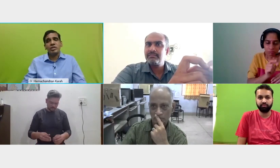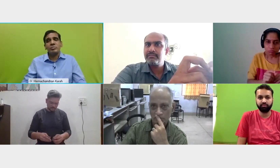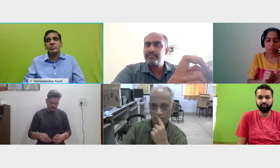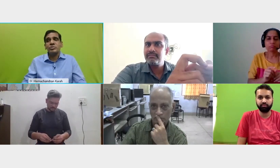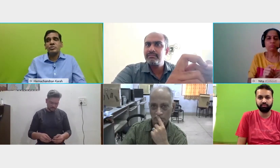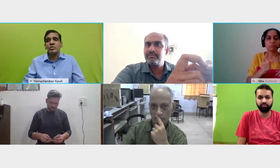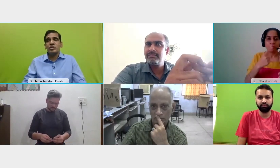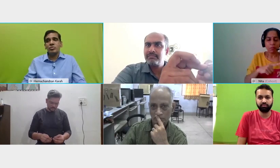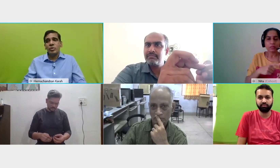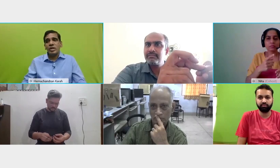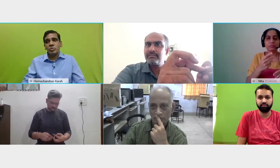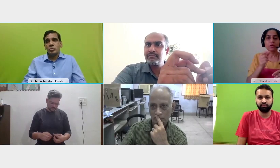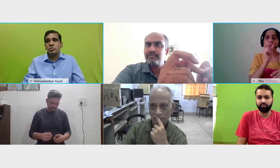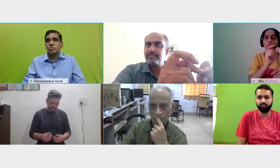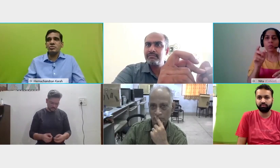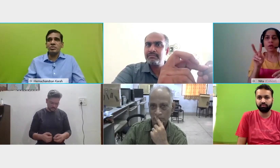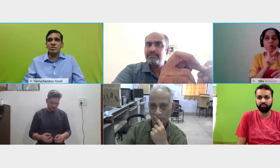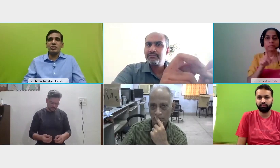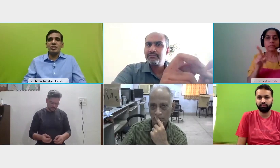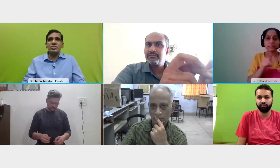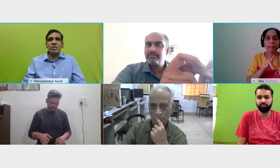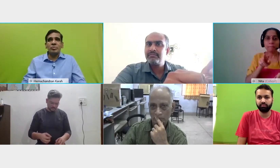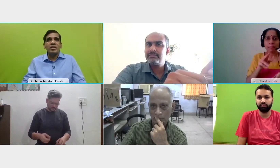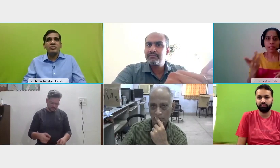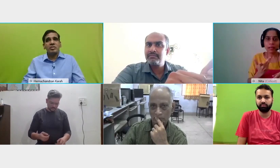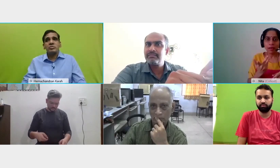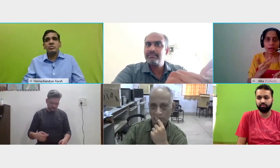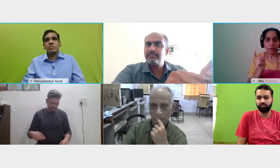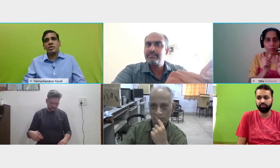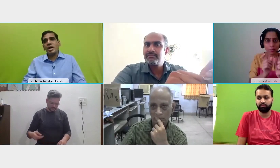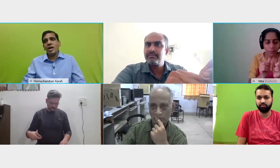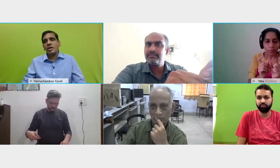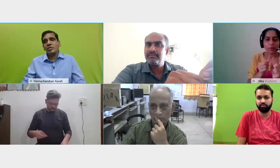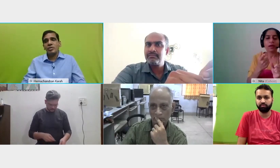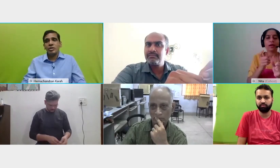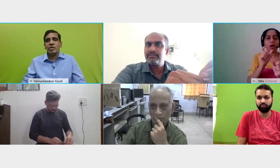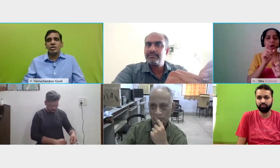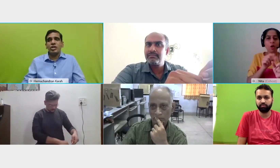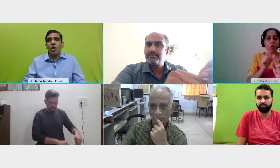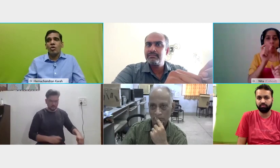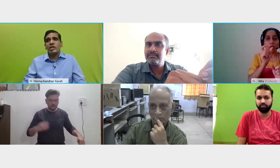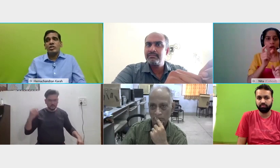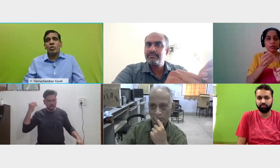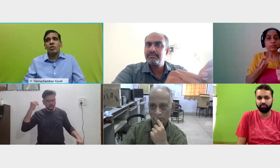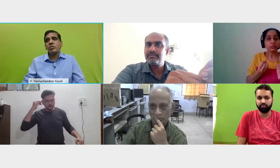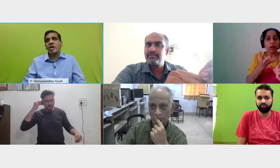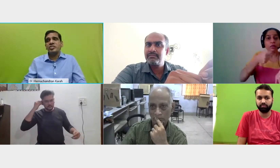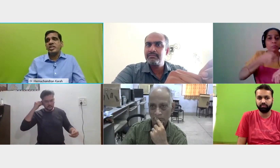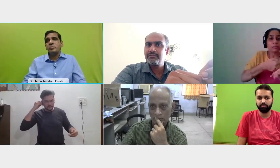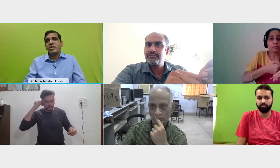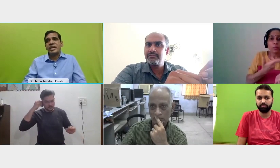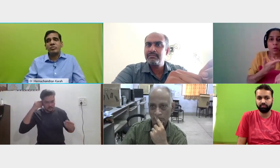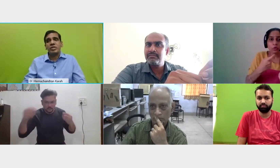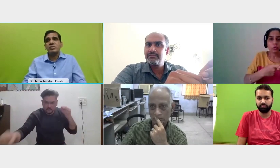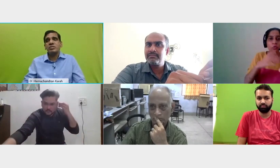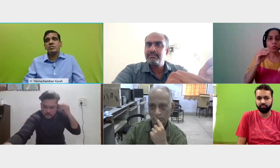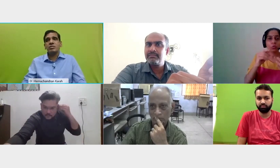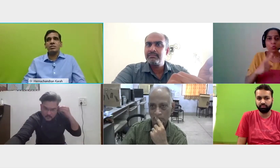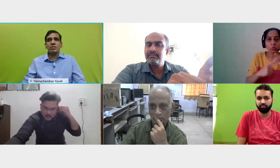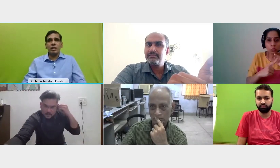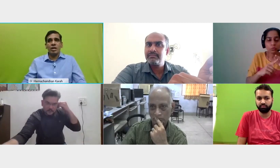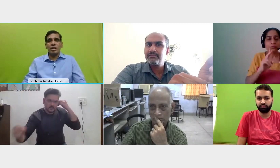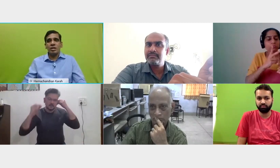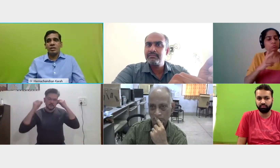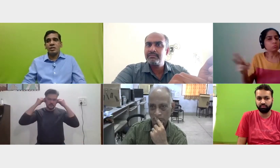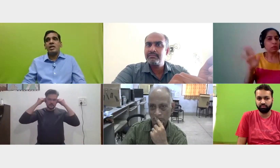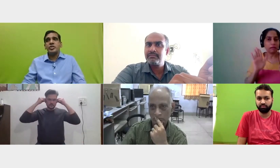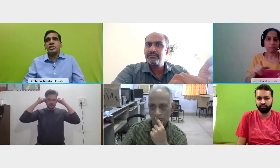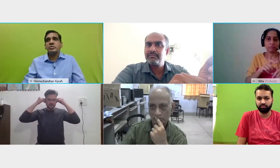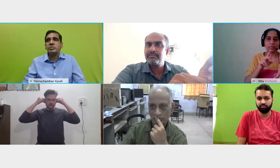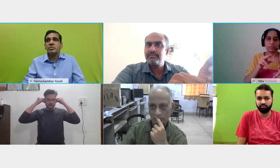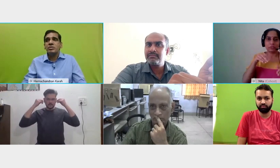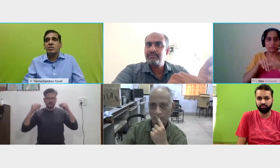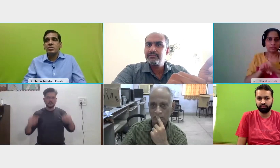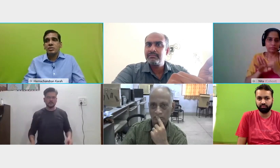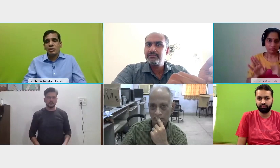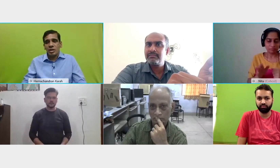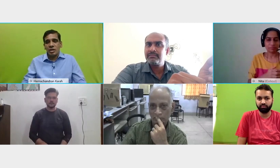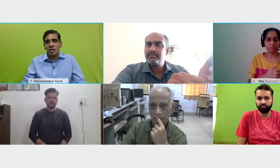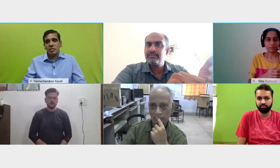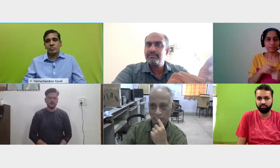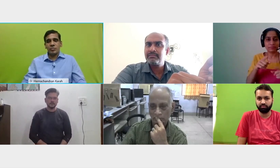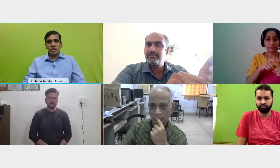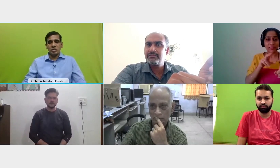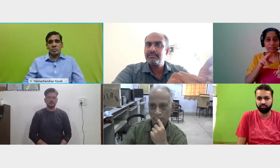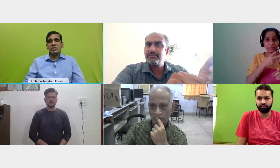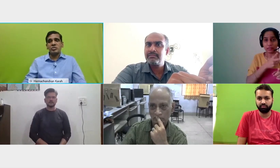synonyms word roots. So many things and they all involve a deep connect with cultures,